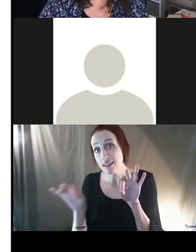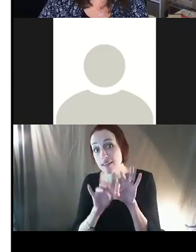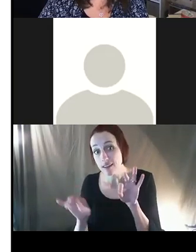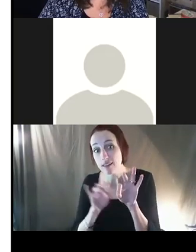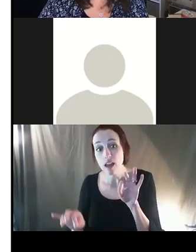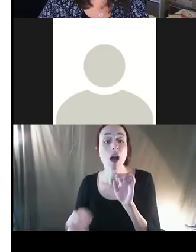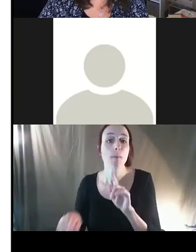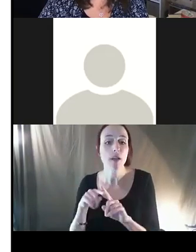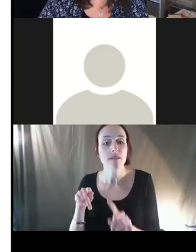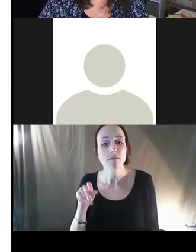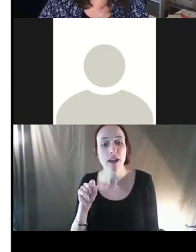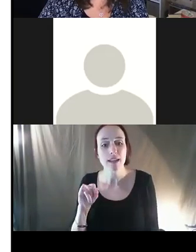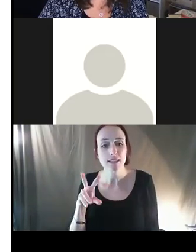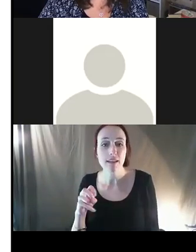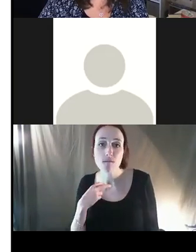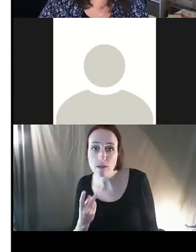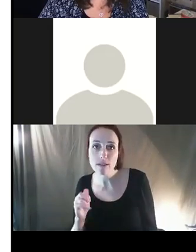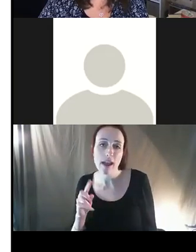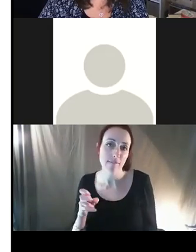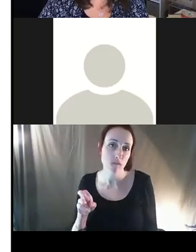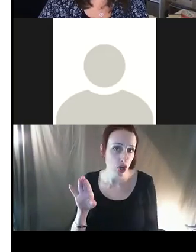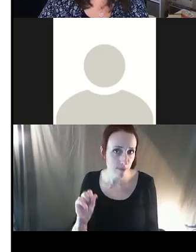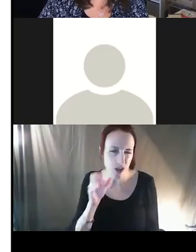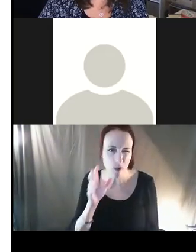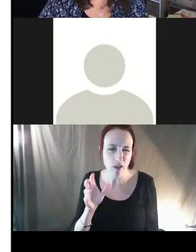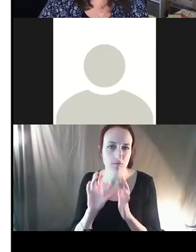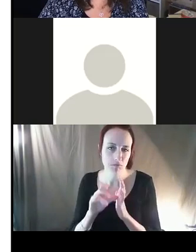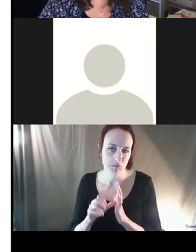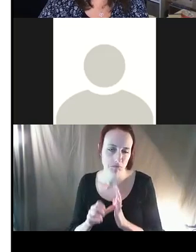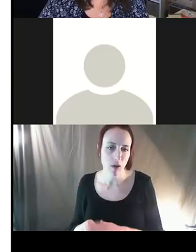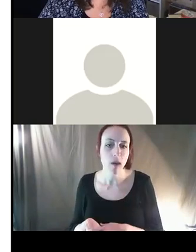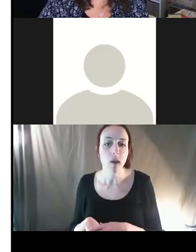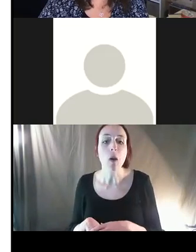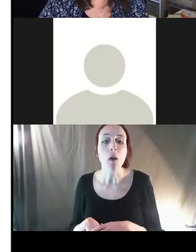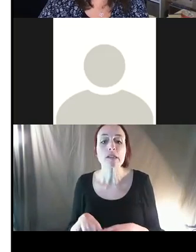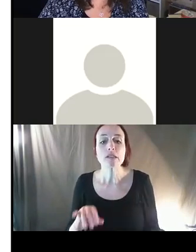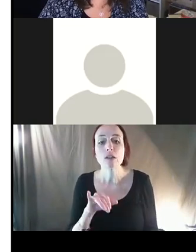This is the web browser version, the version I use